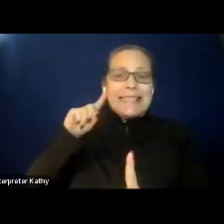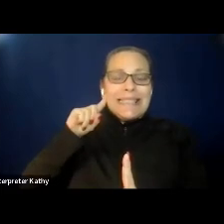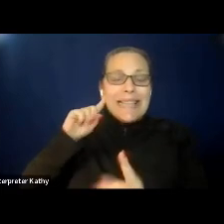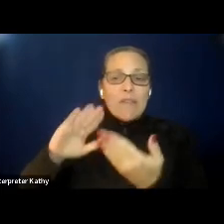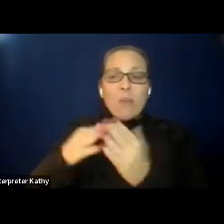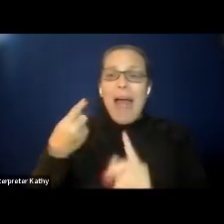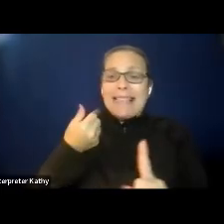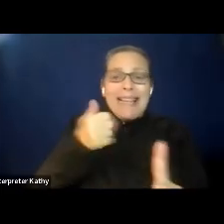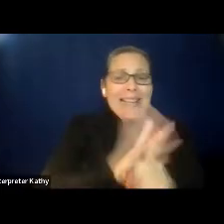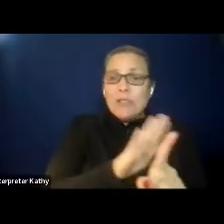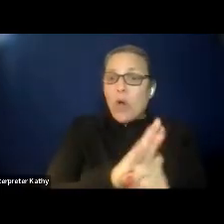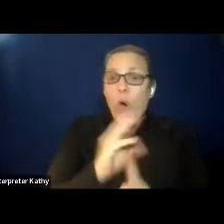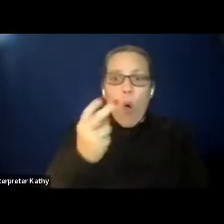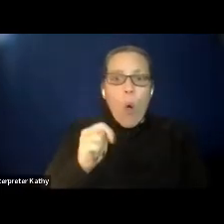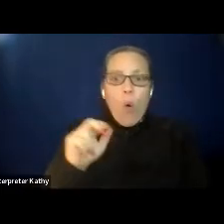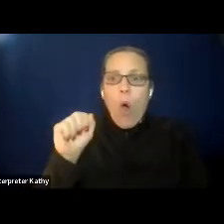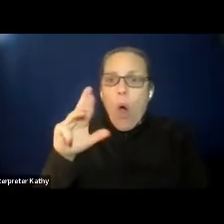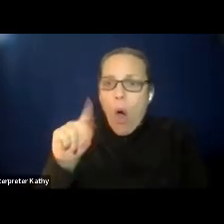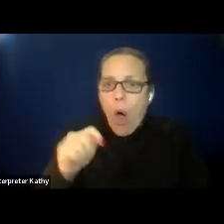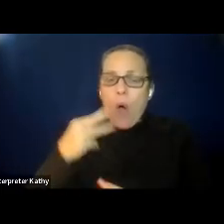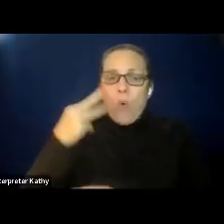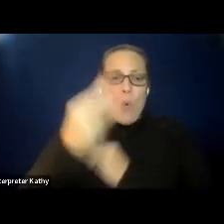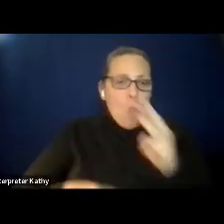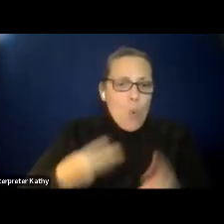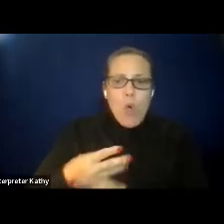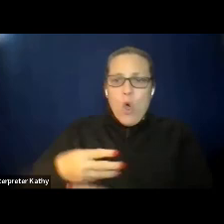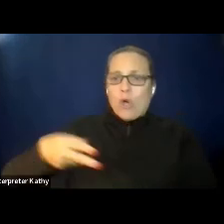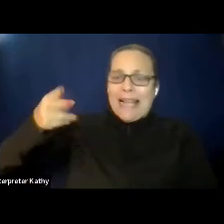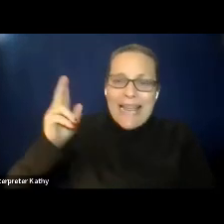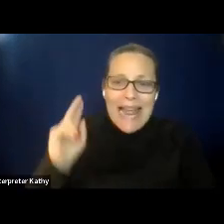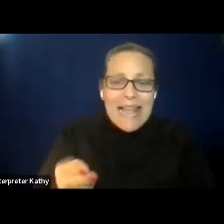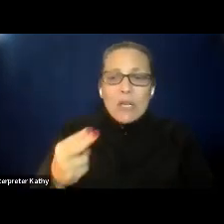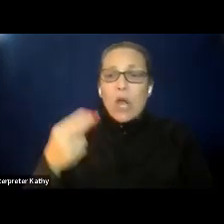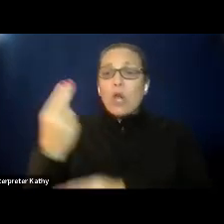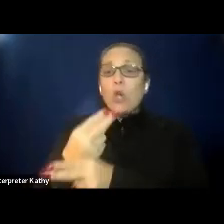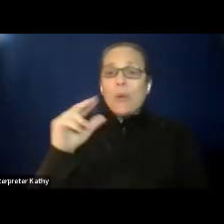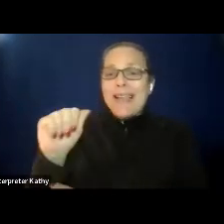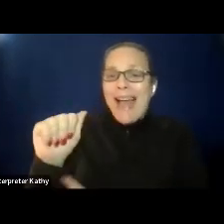CODA, including children of Deaf adults, which is all about -- the Deaf community